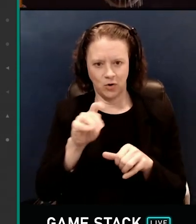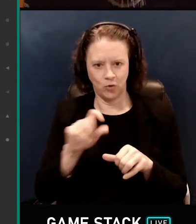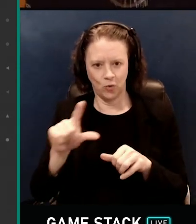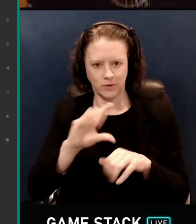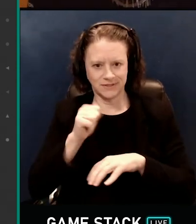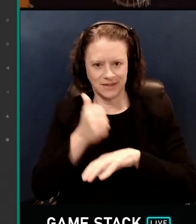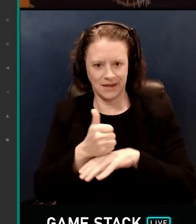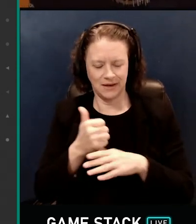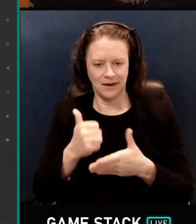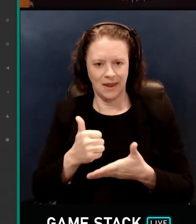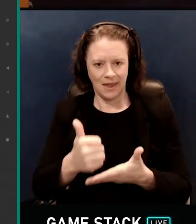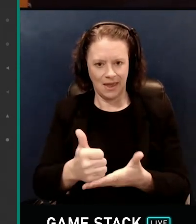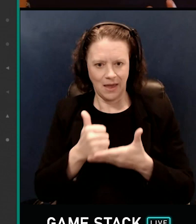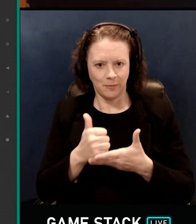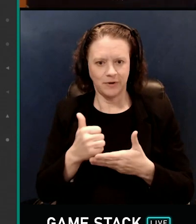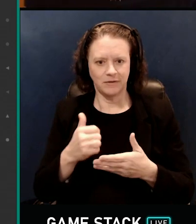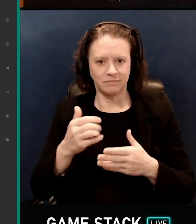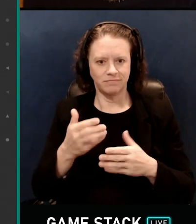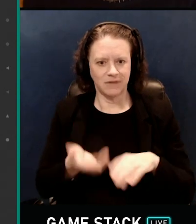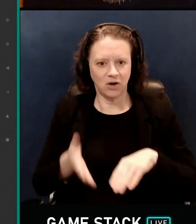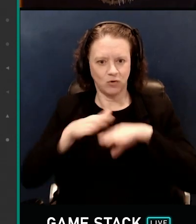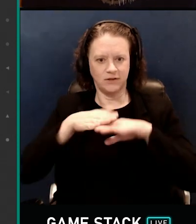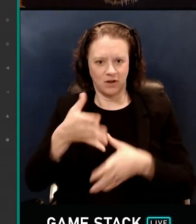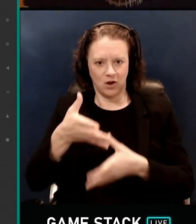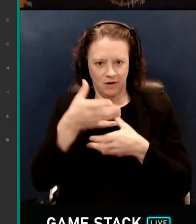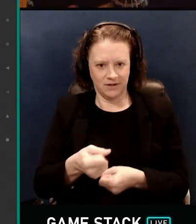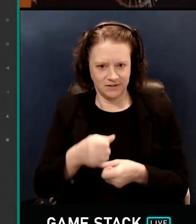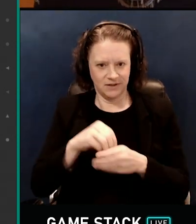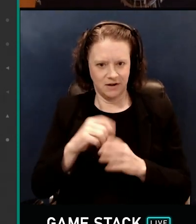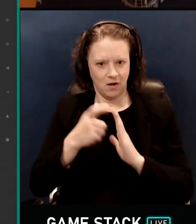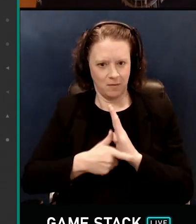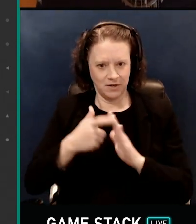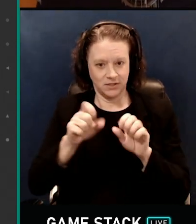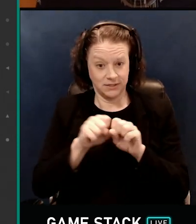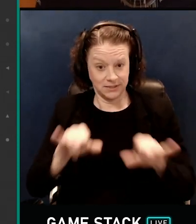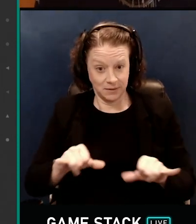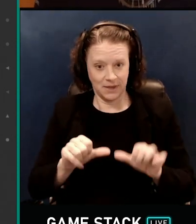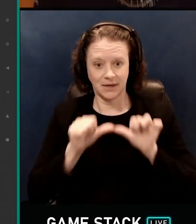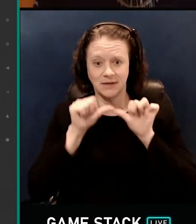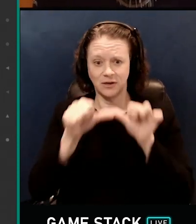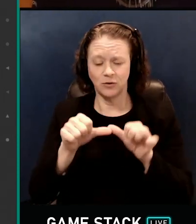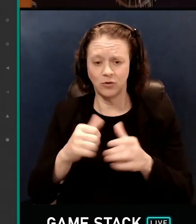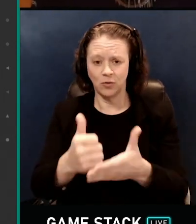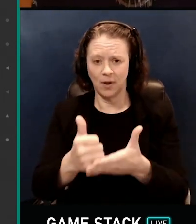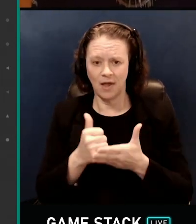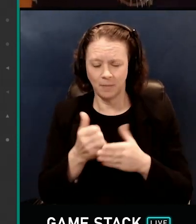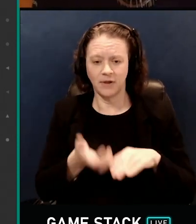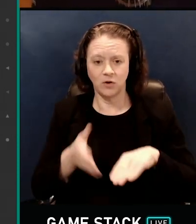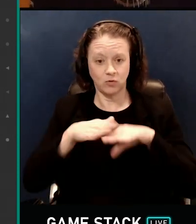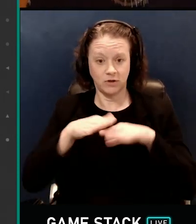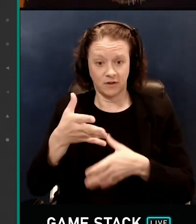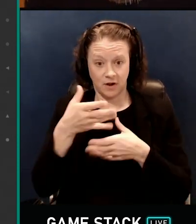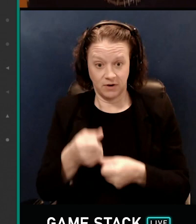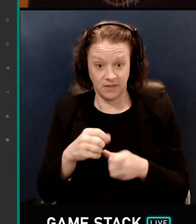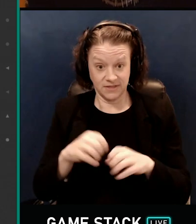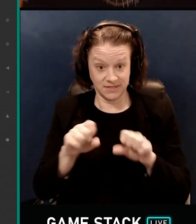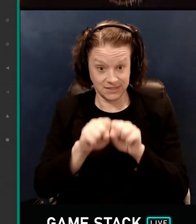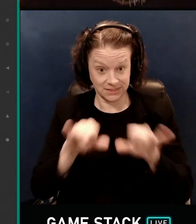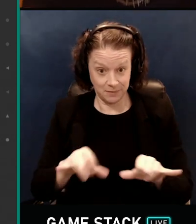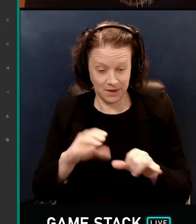confidence in our automation system and continues to help increase that confidence in the system and the results that it